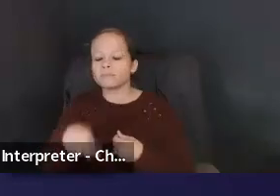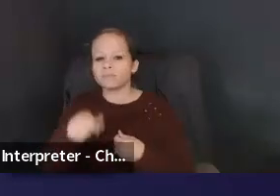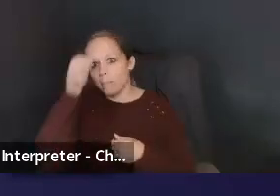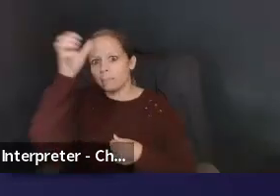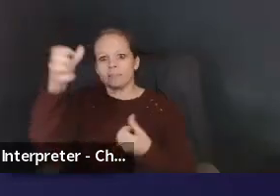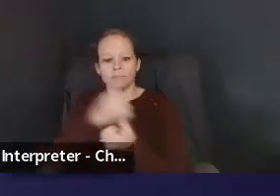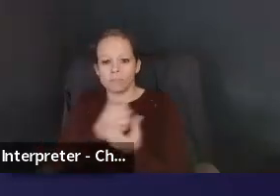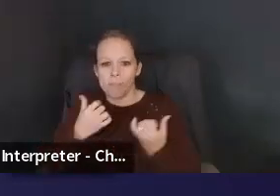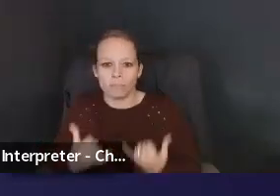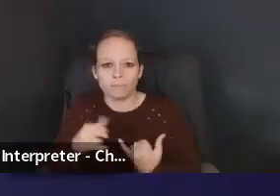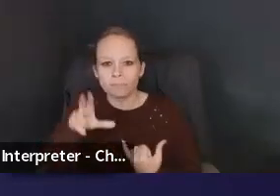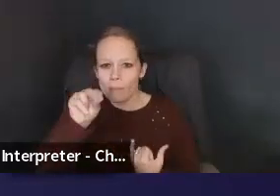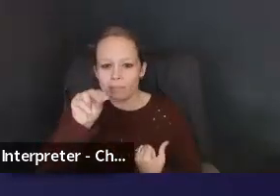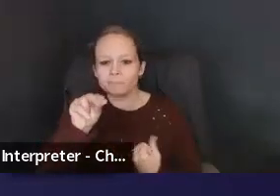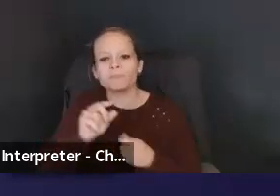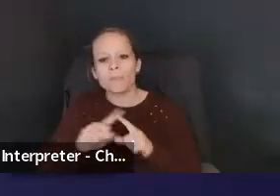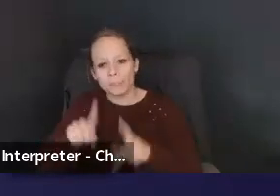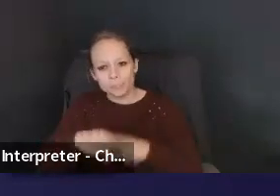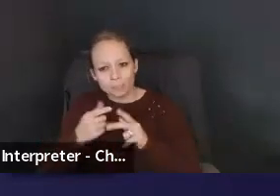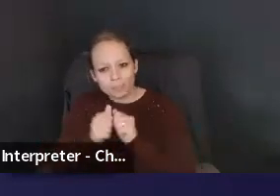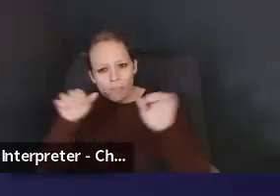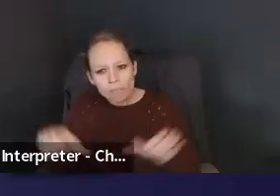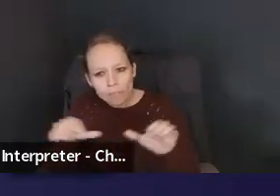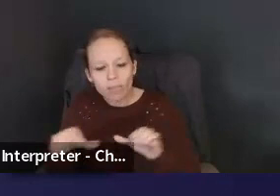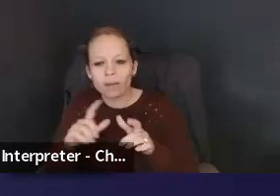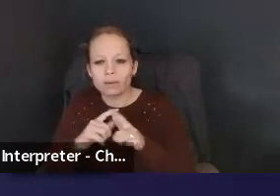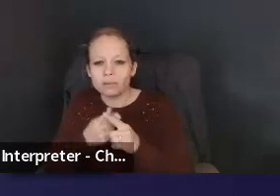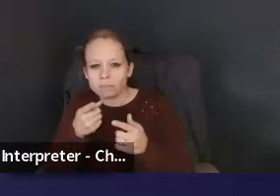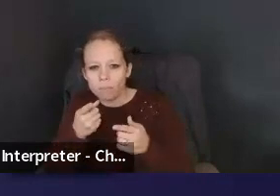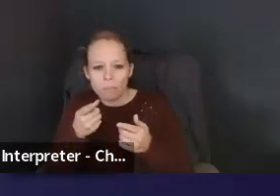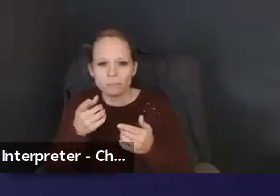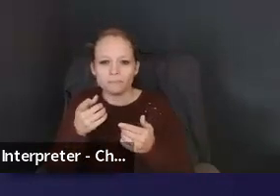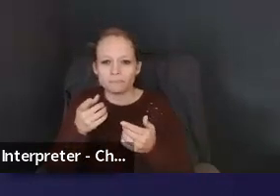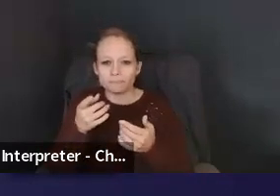go. It starts with those activities and you cross index with it, you know, with your personnel and